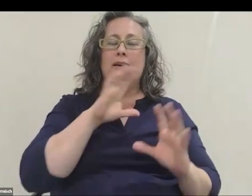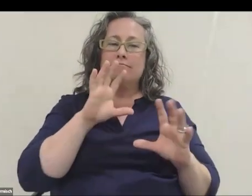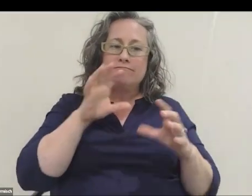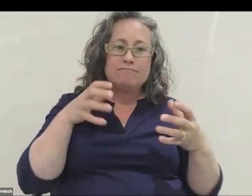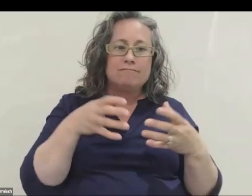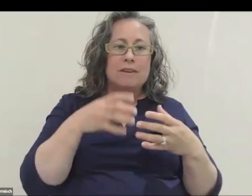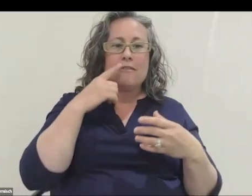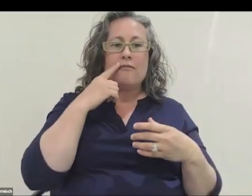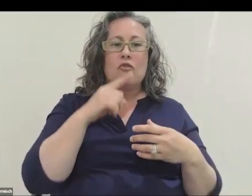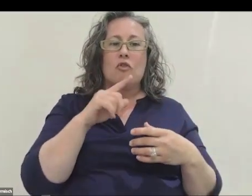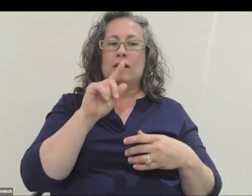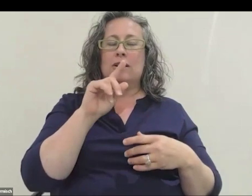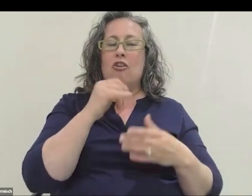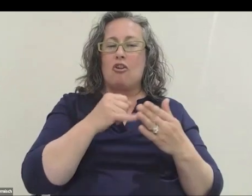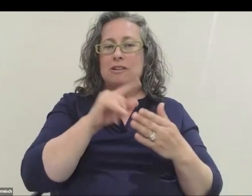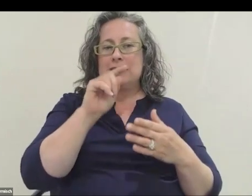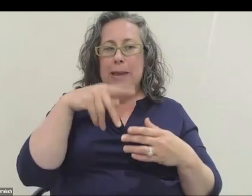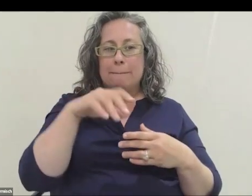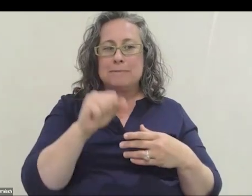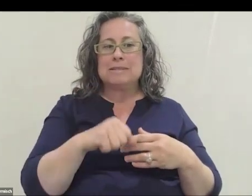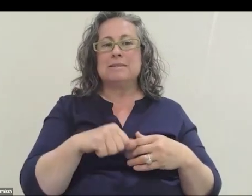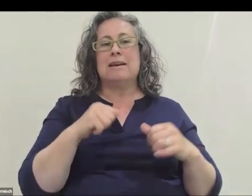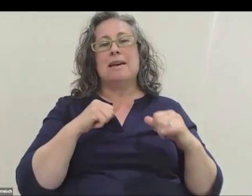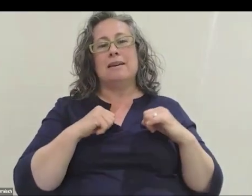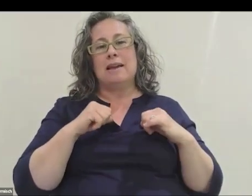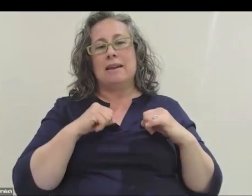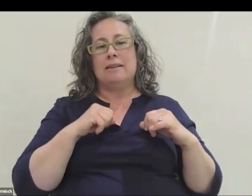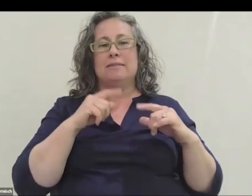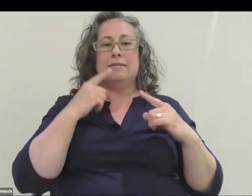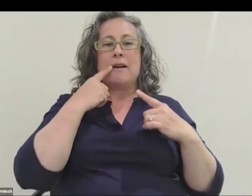A collective hub for art tips, show announcements,